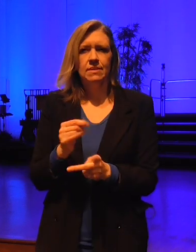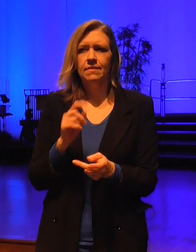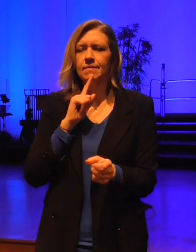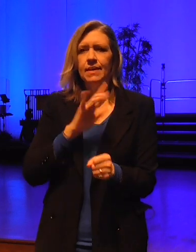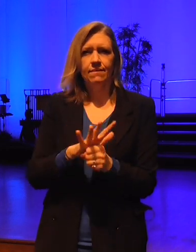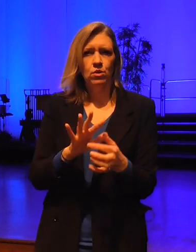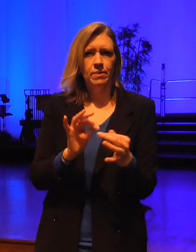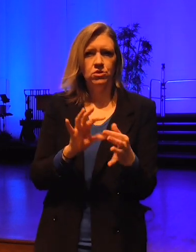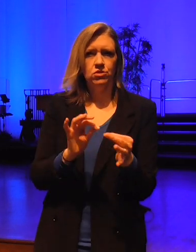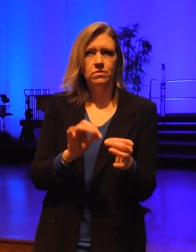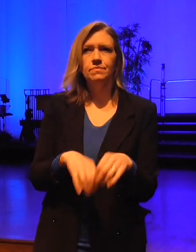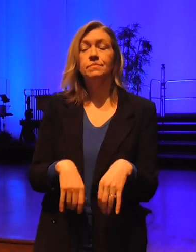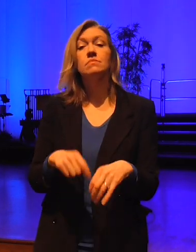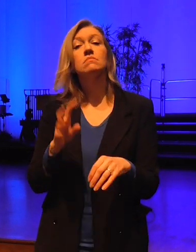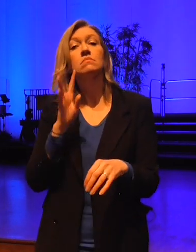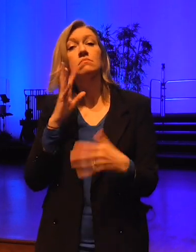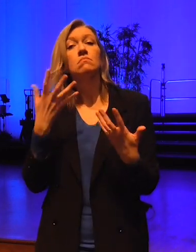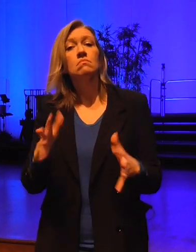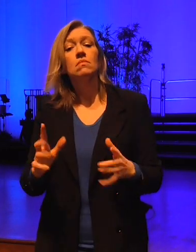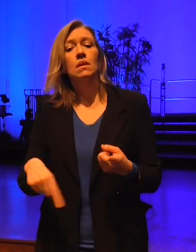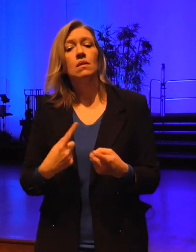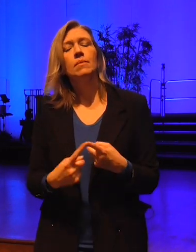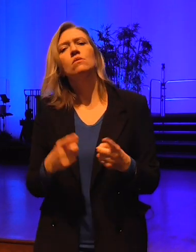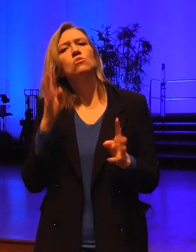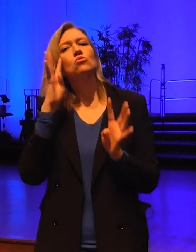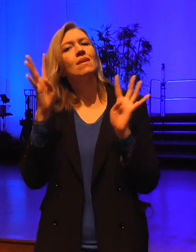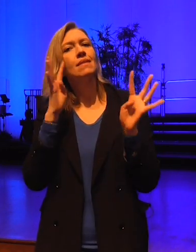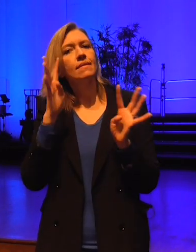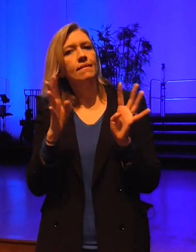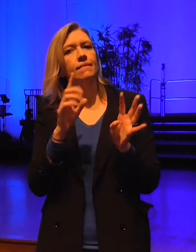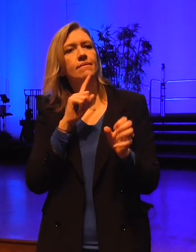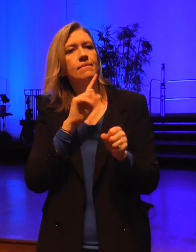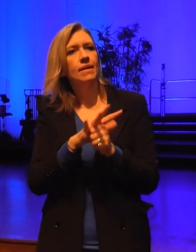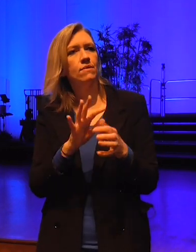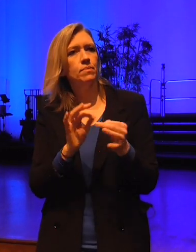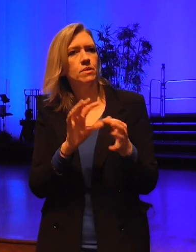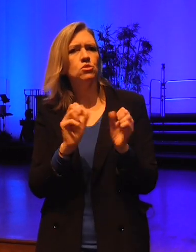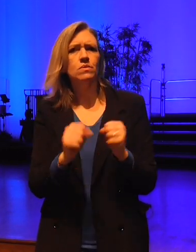affirmation which is a uh an affirmation you can say each morning in your prayer time and